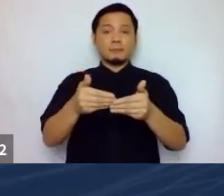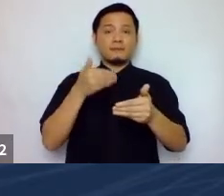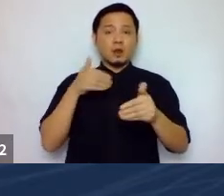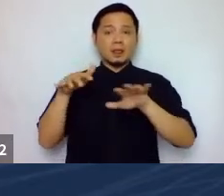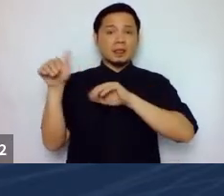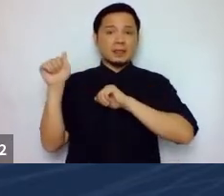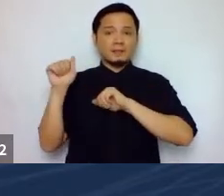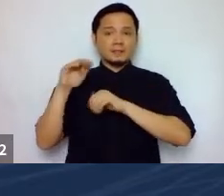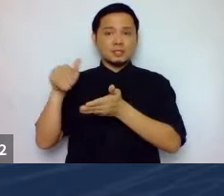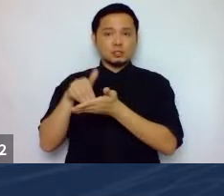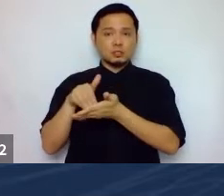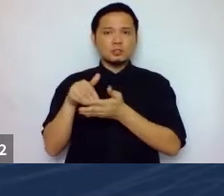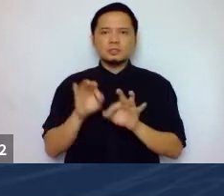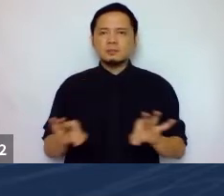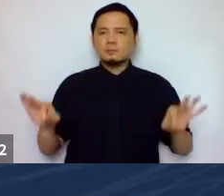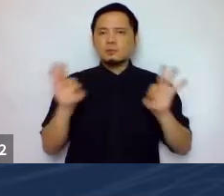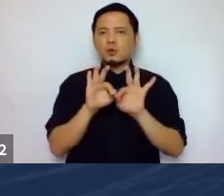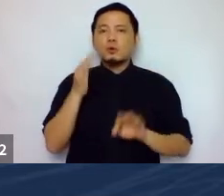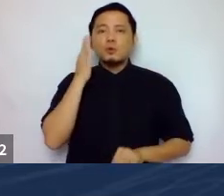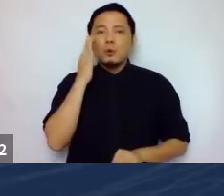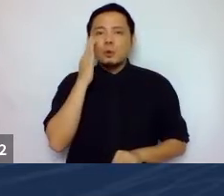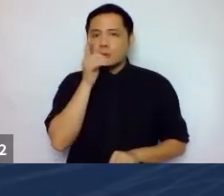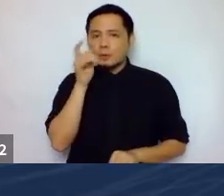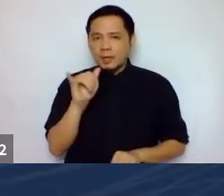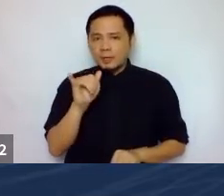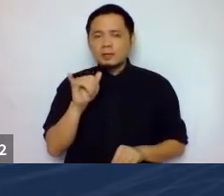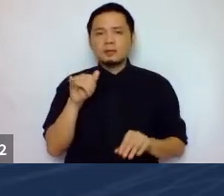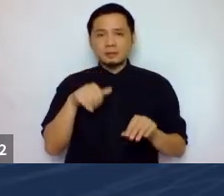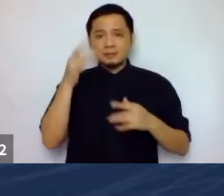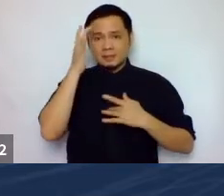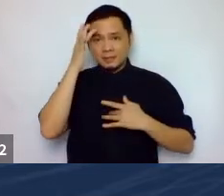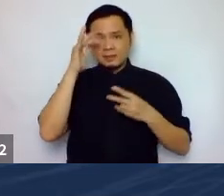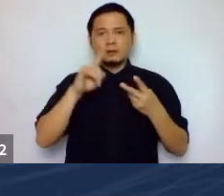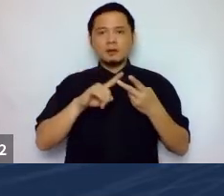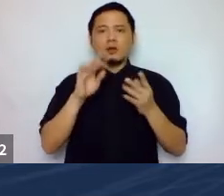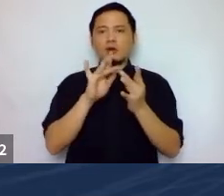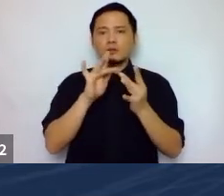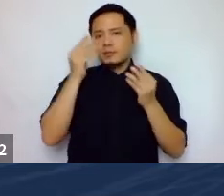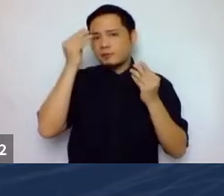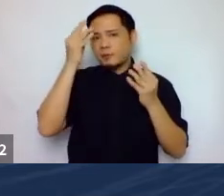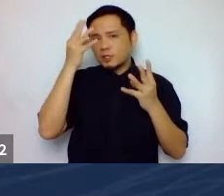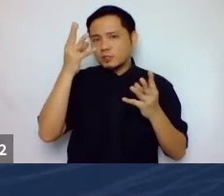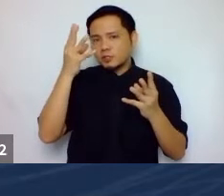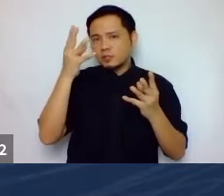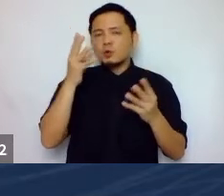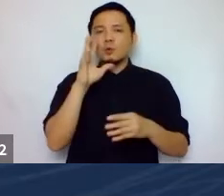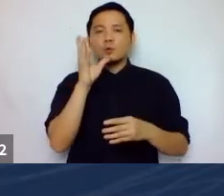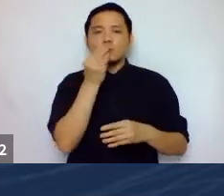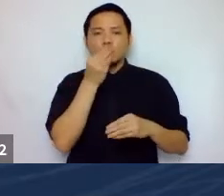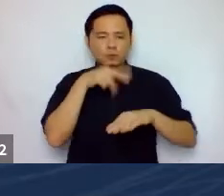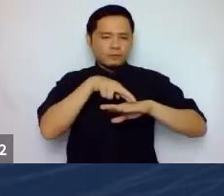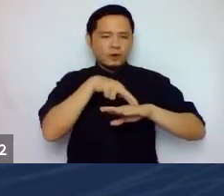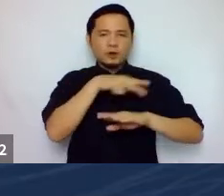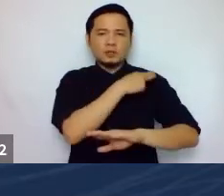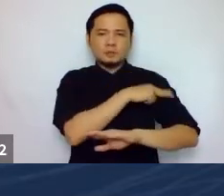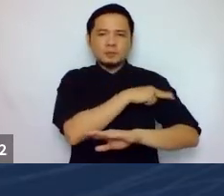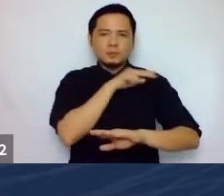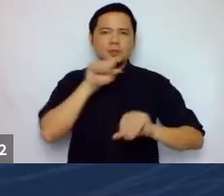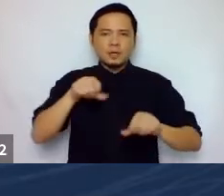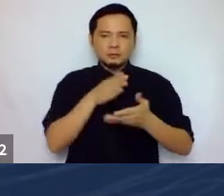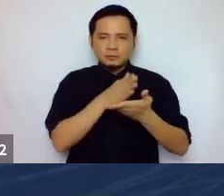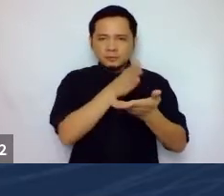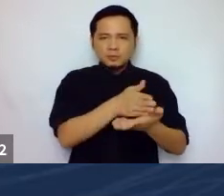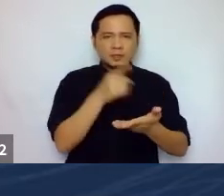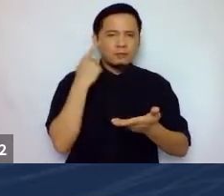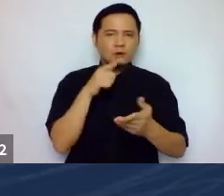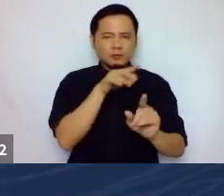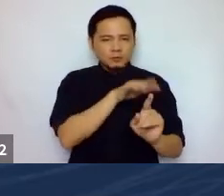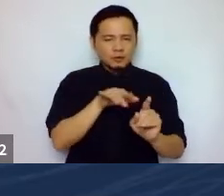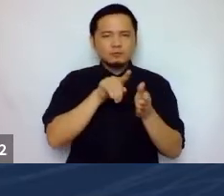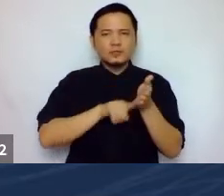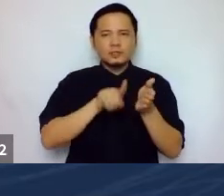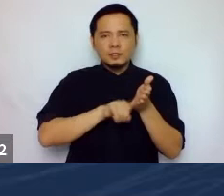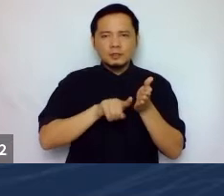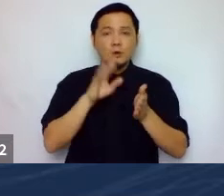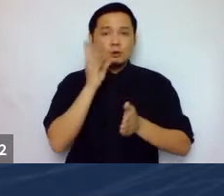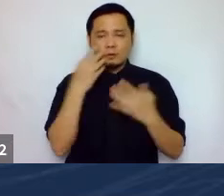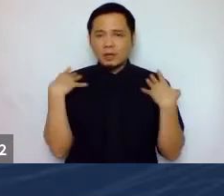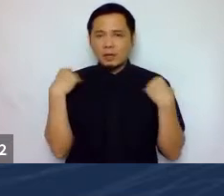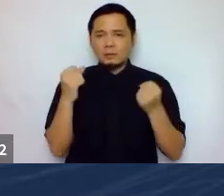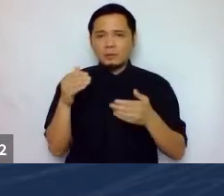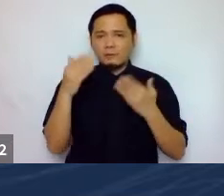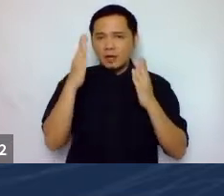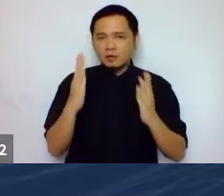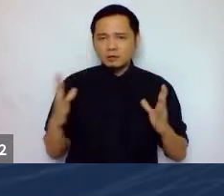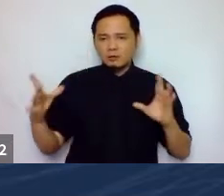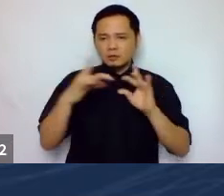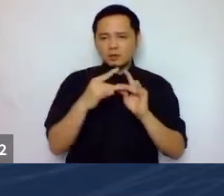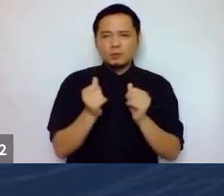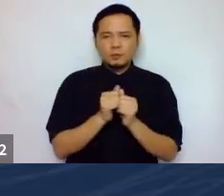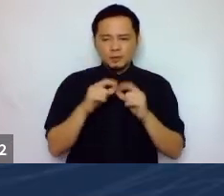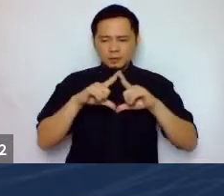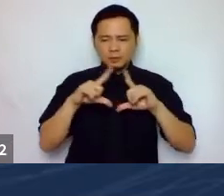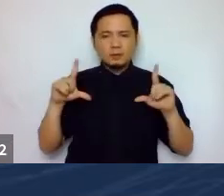you know the details of the vaccine and contact details of referral hospitals or the health care providers linked to our referral hospitals.